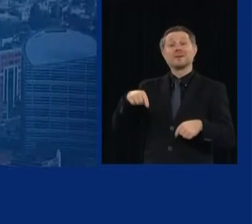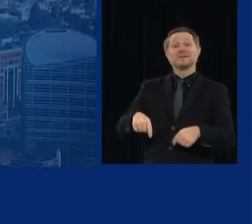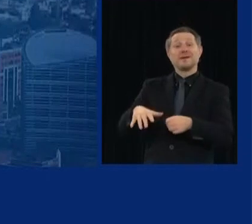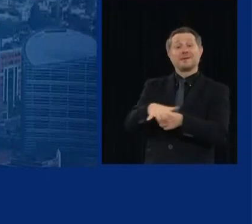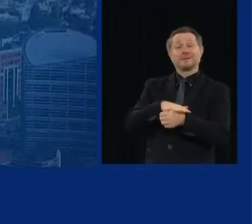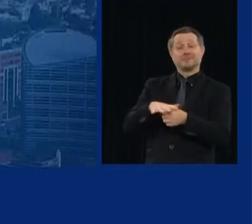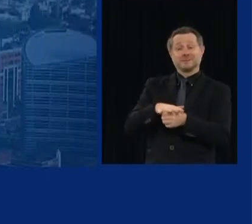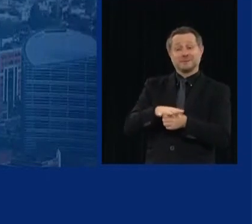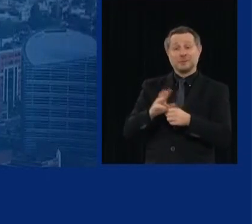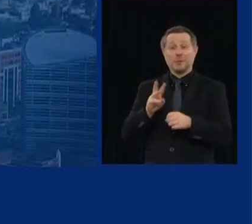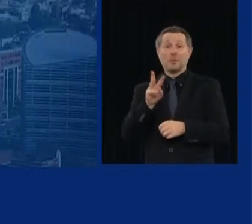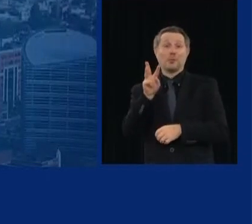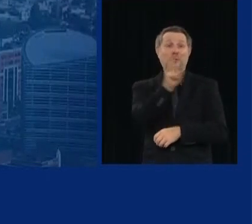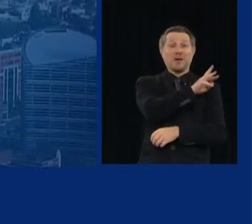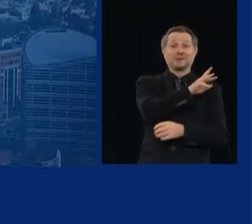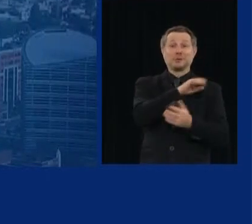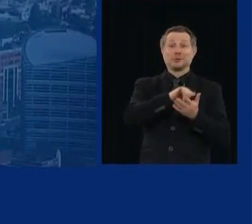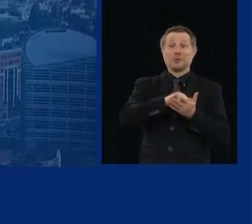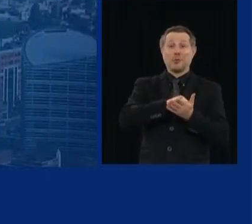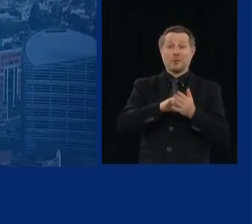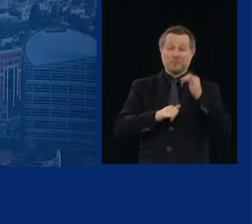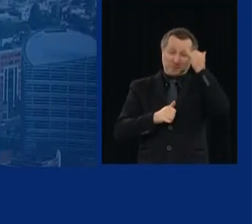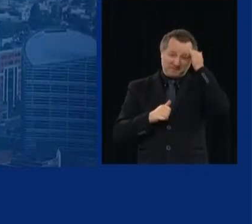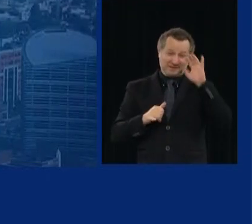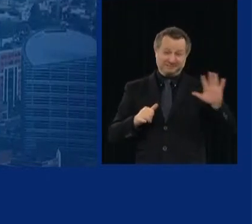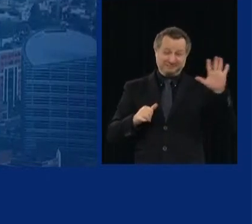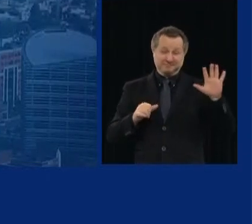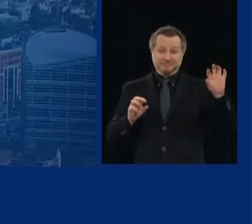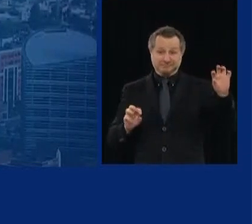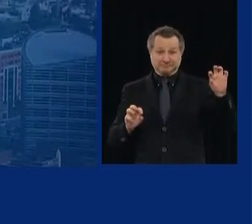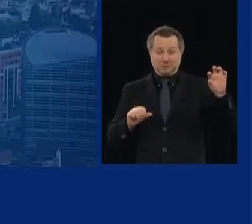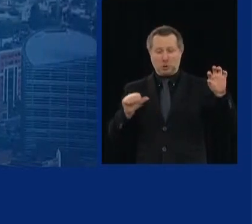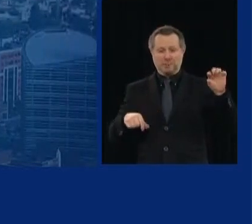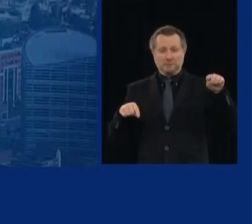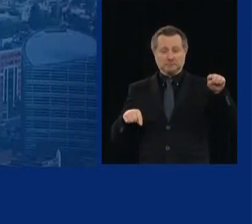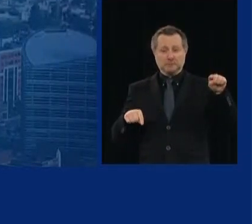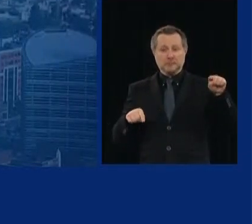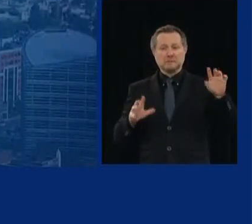THESE DECISIONS, THERE HAS BEEN